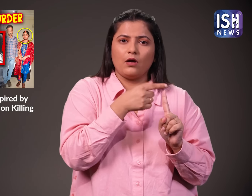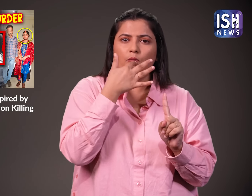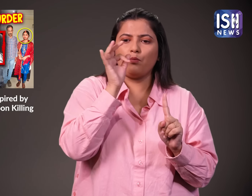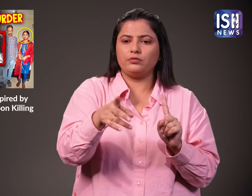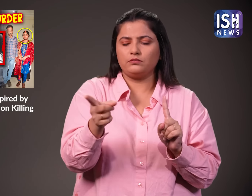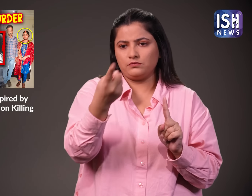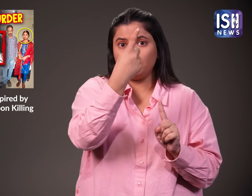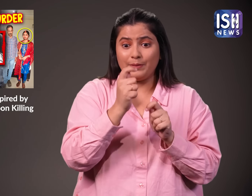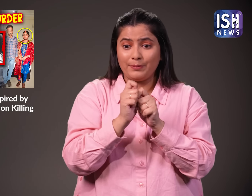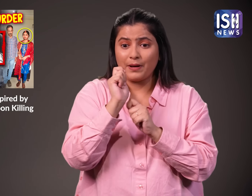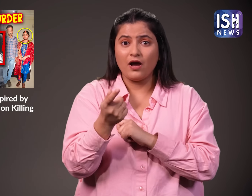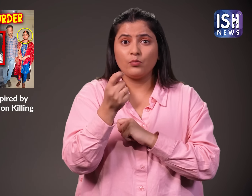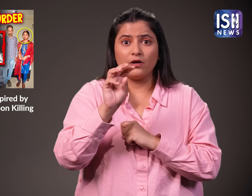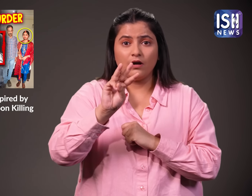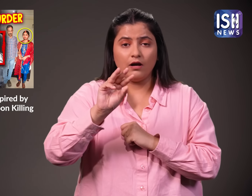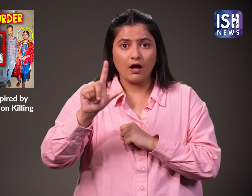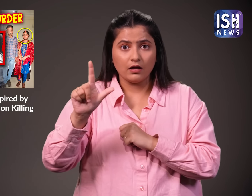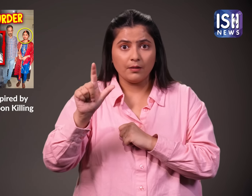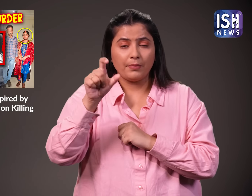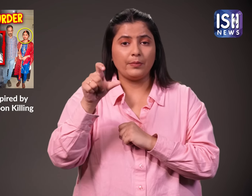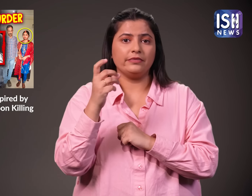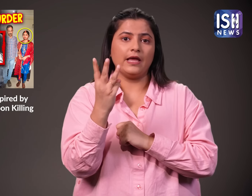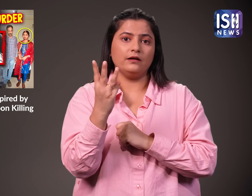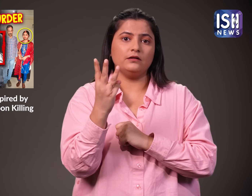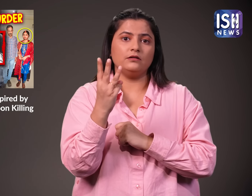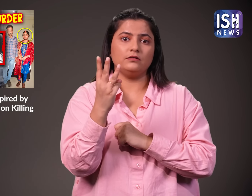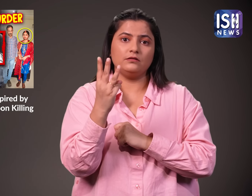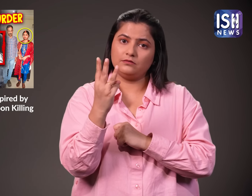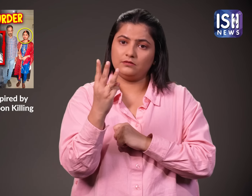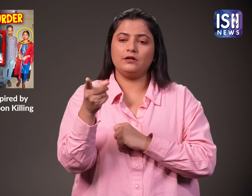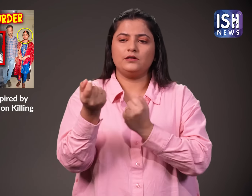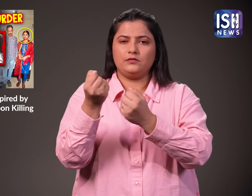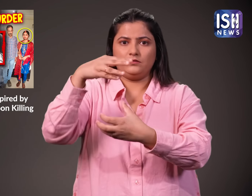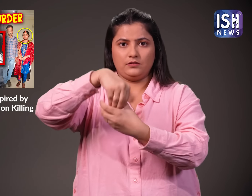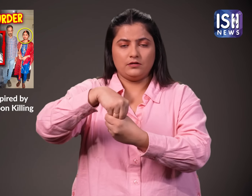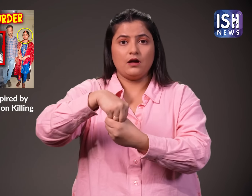Rao had paid ₹3 lakh to the contract killers who were in the car.